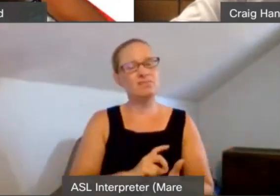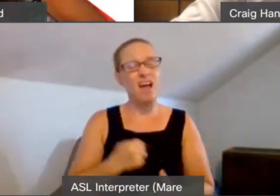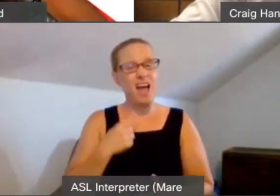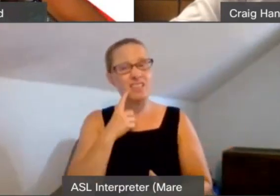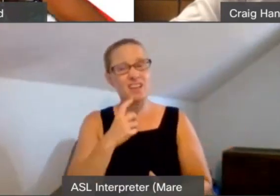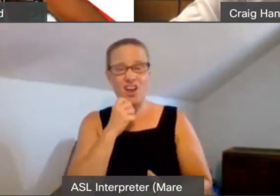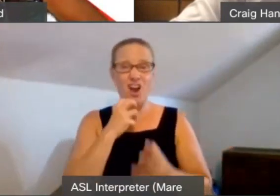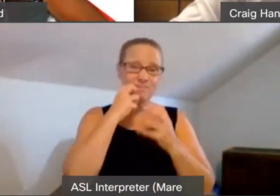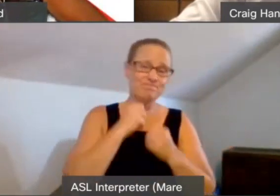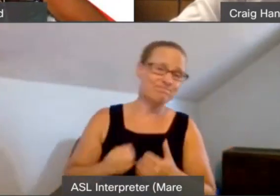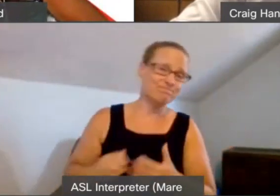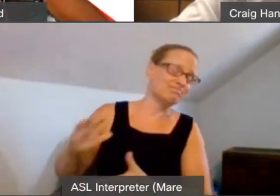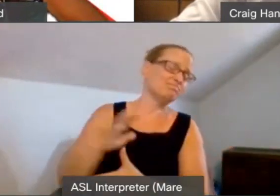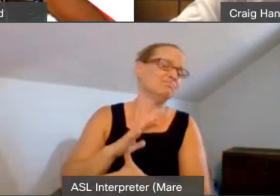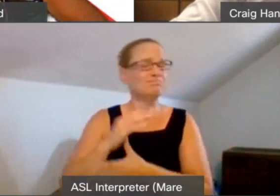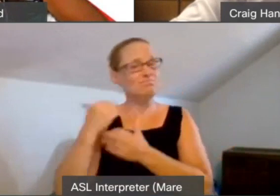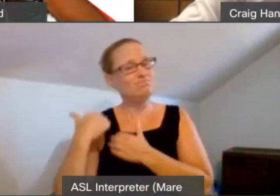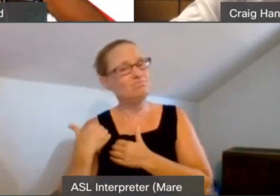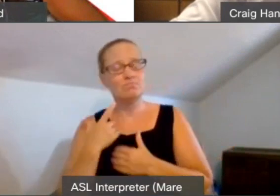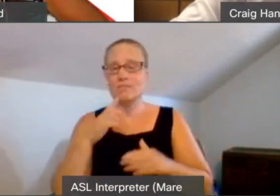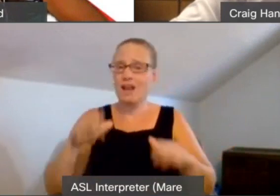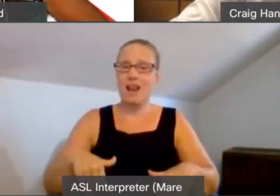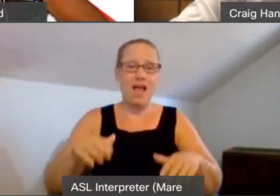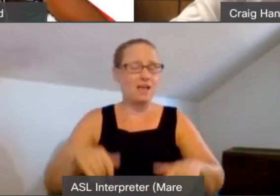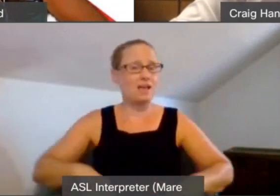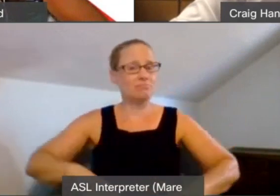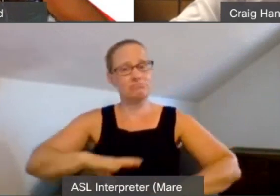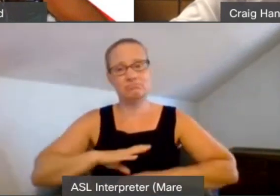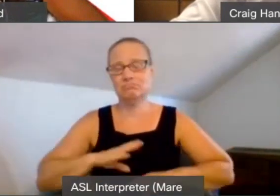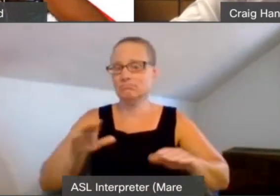that we have not risen to yet but we are rising.